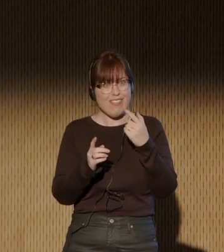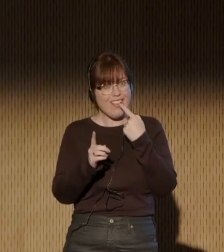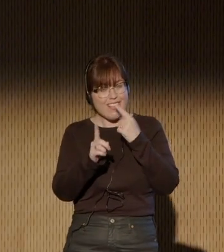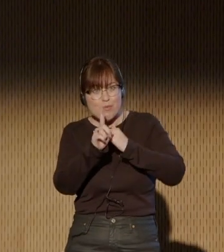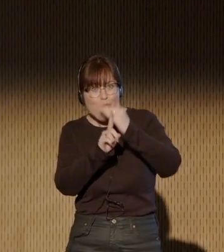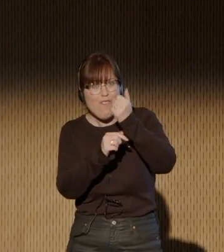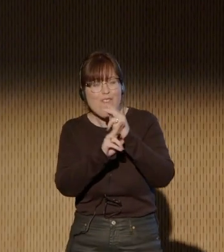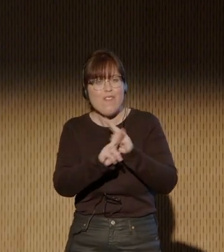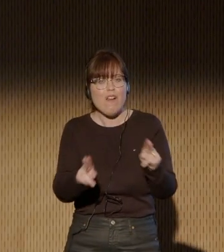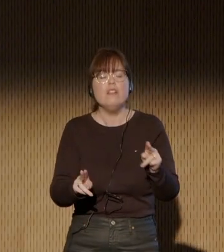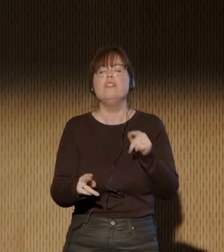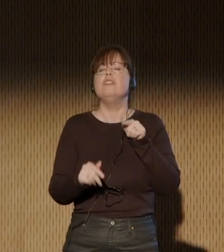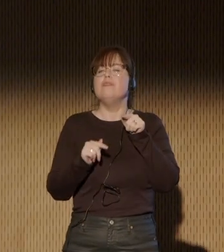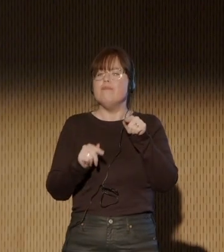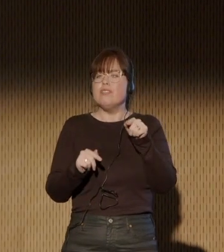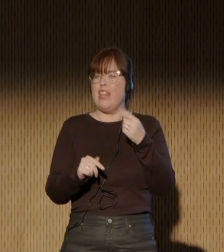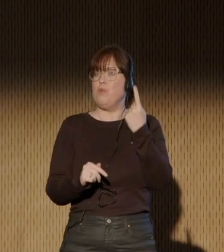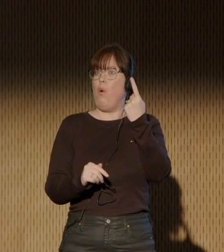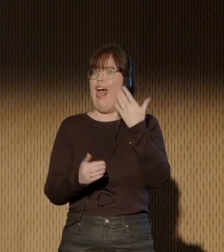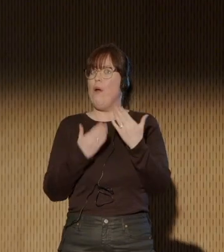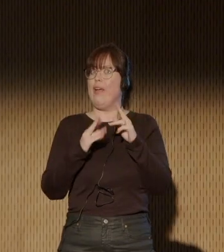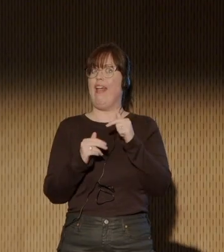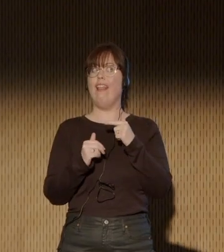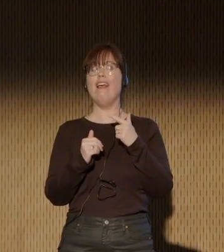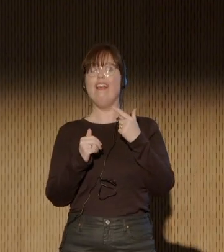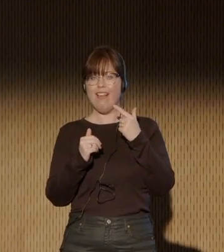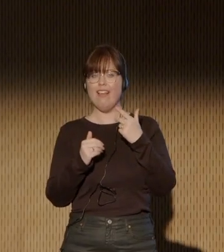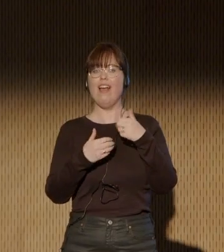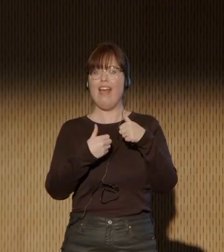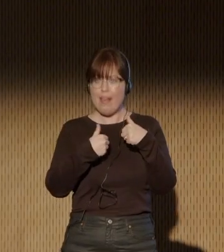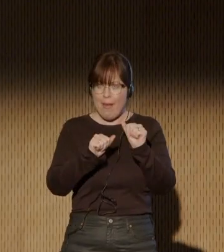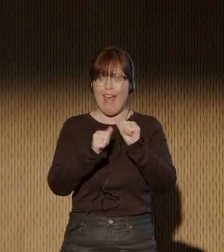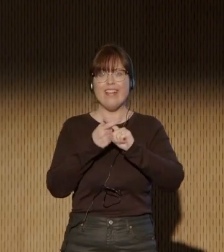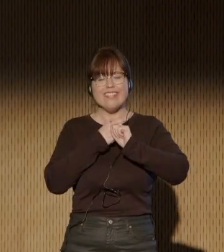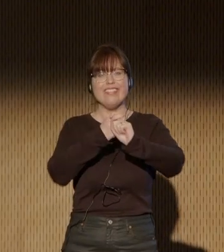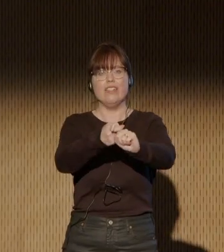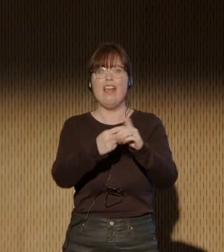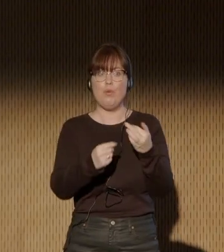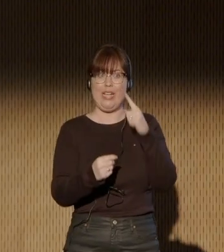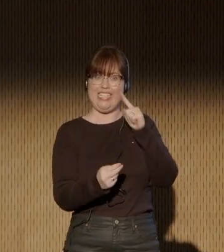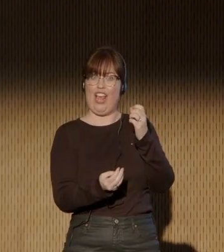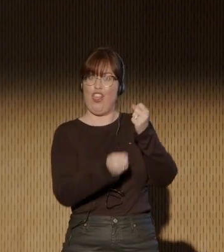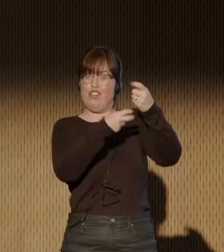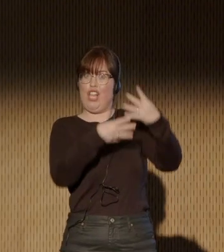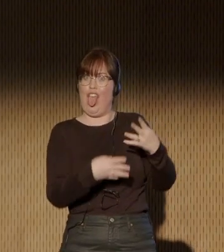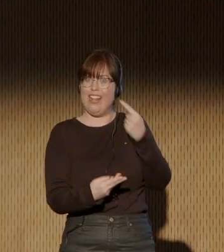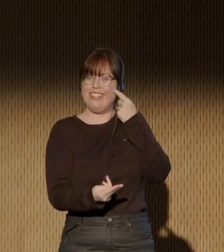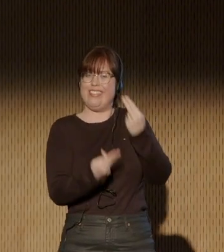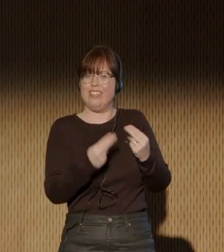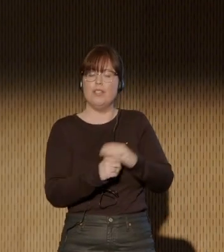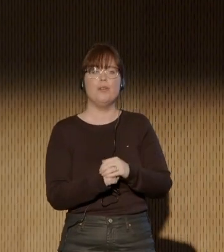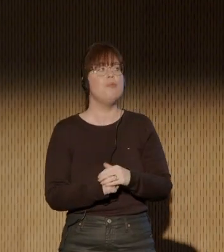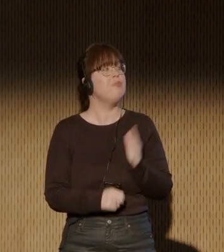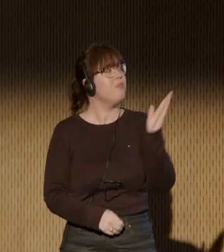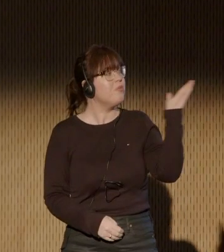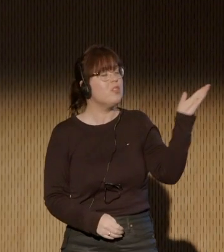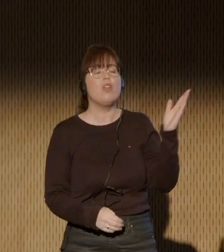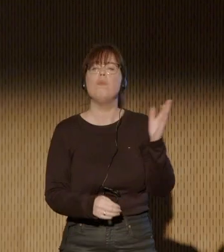design for learning in institutions. And here’s just some qualitative feedback. One area that